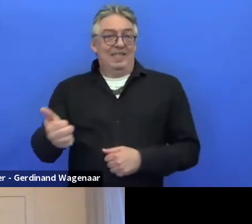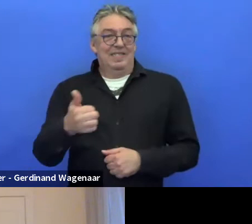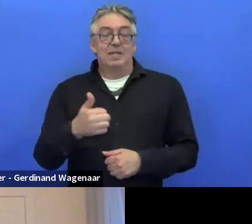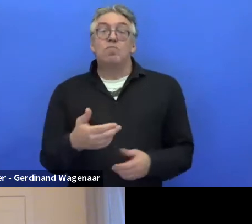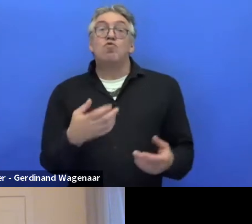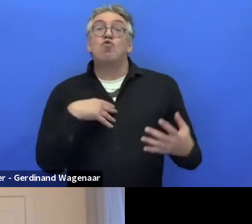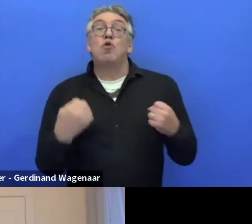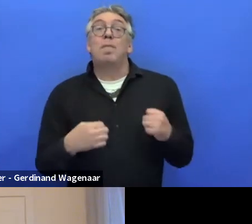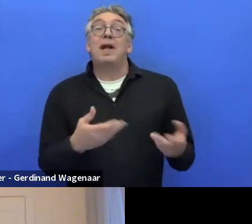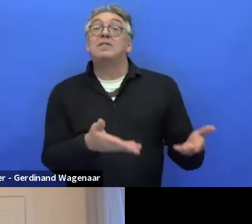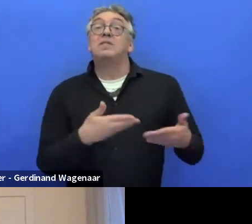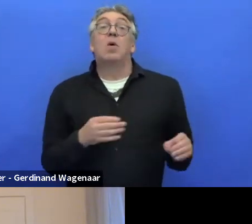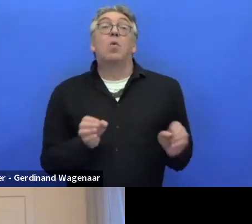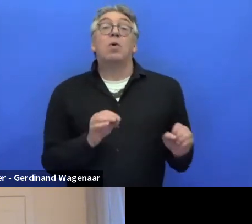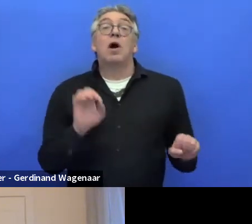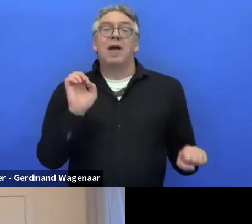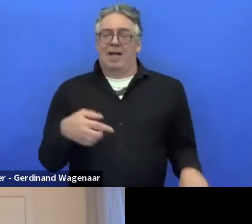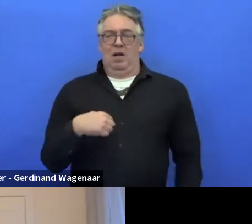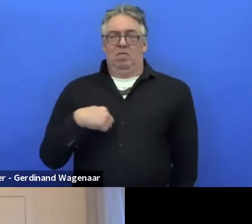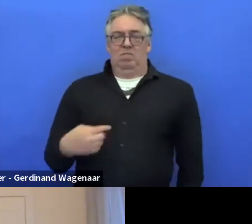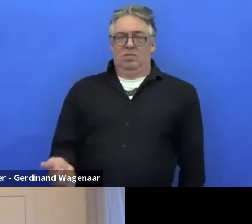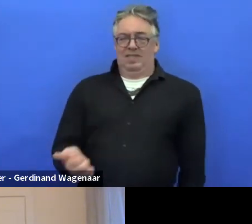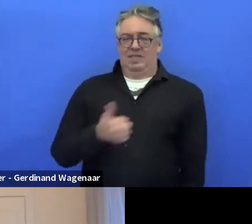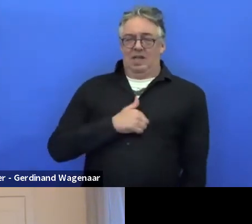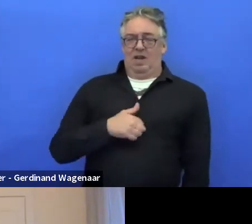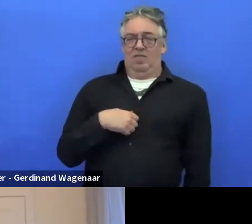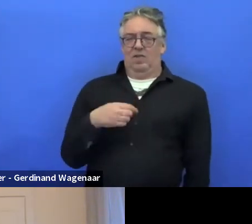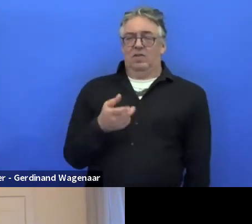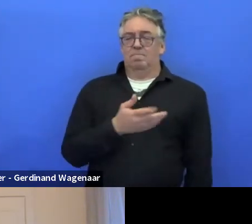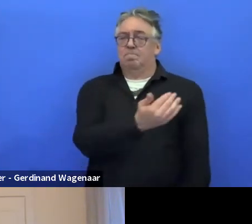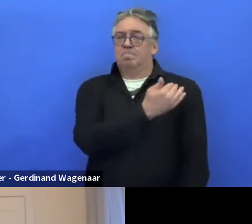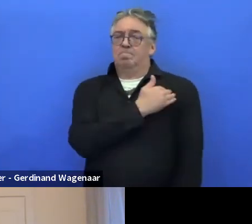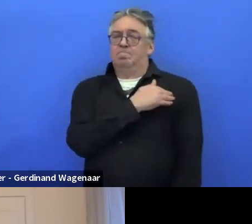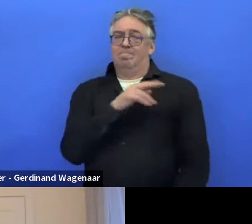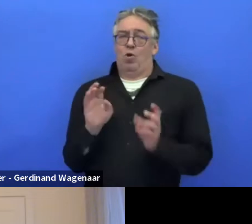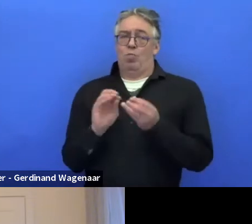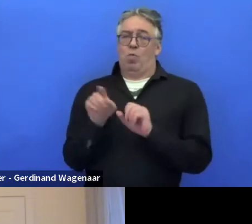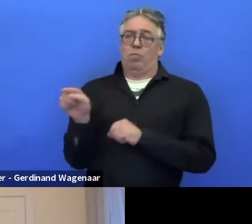or something has been brought to our attention we can open an investigation.